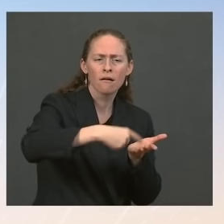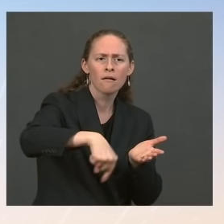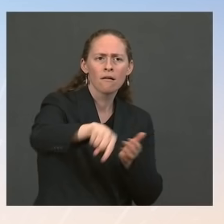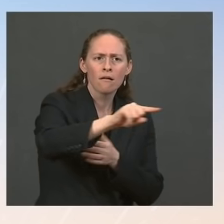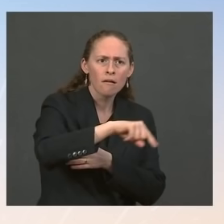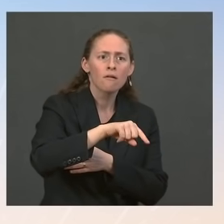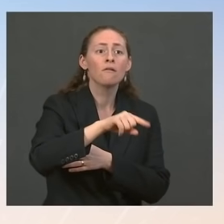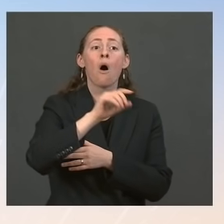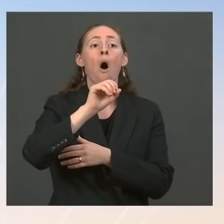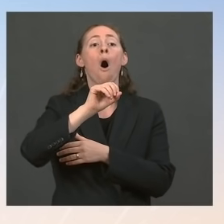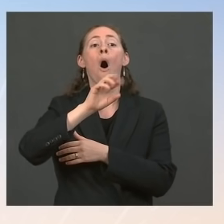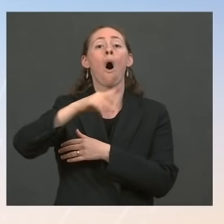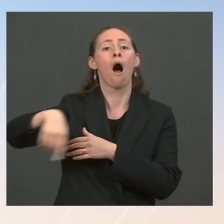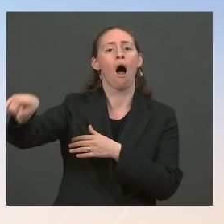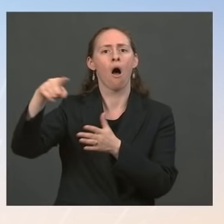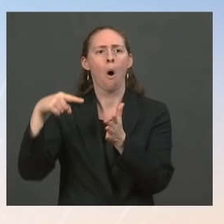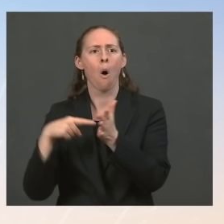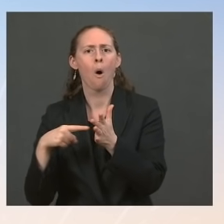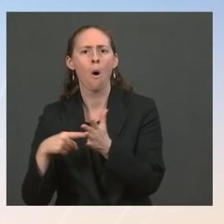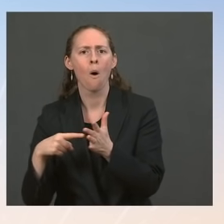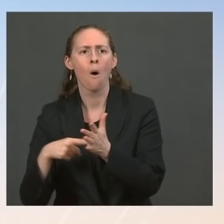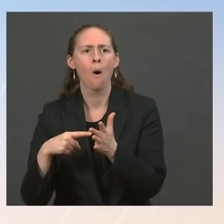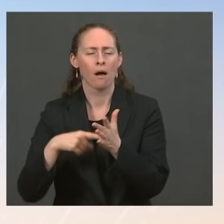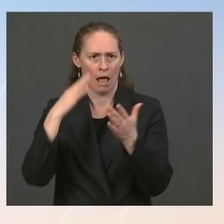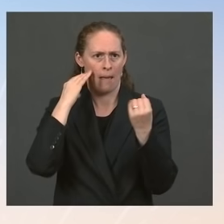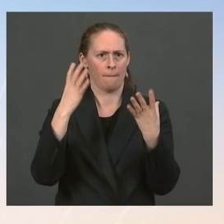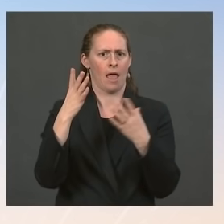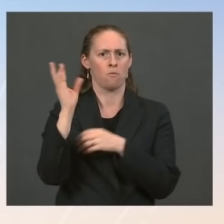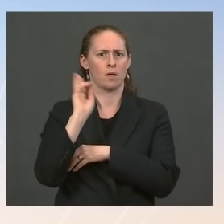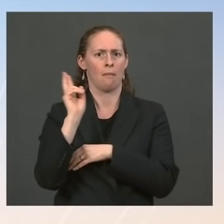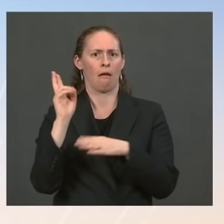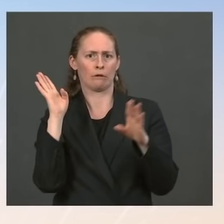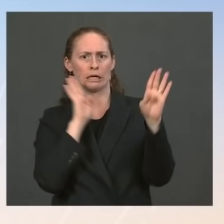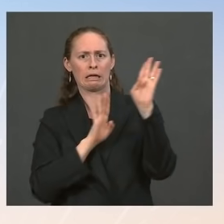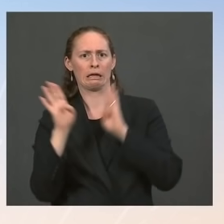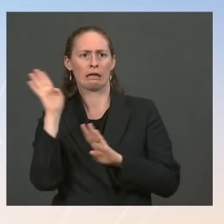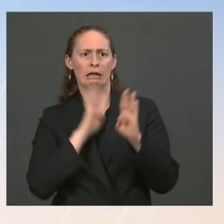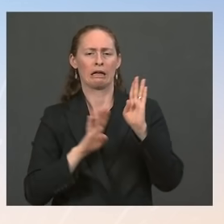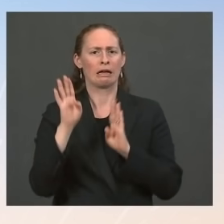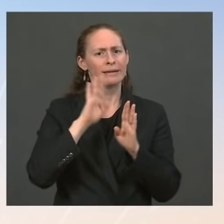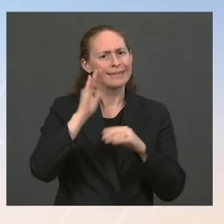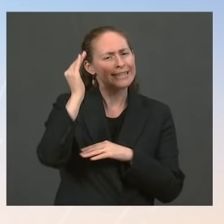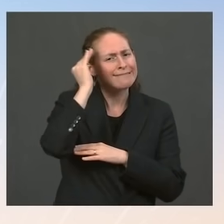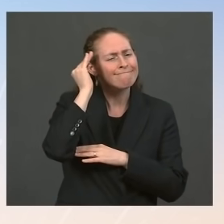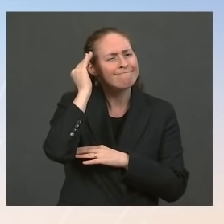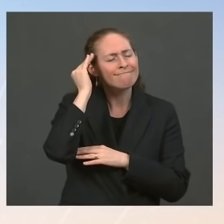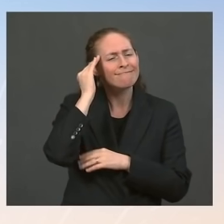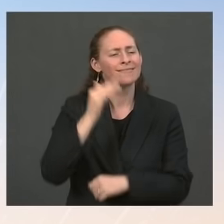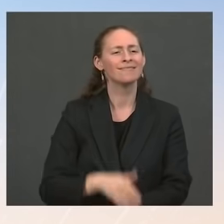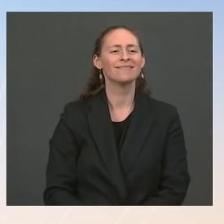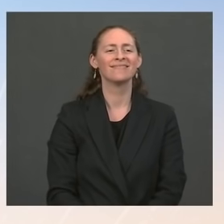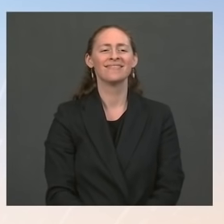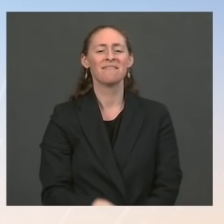which I know a lot of Republicans are supposedly concerned about -- and asking businesses --